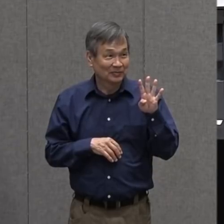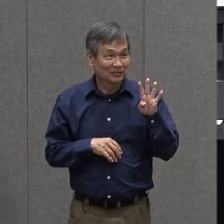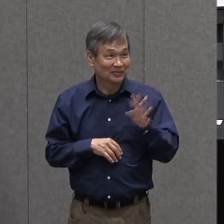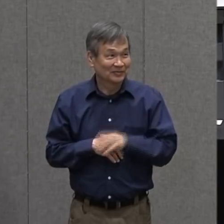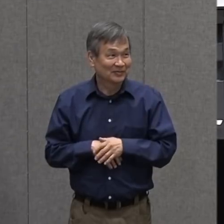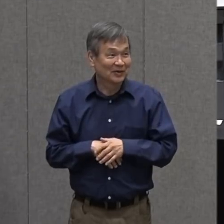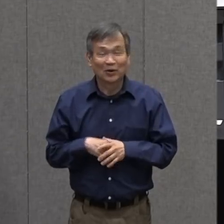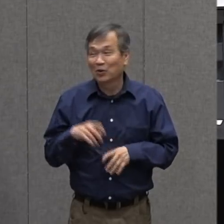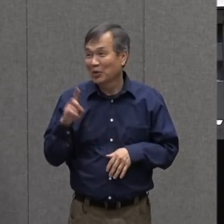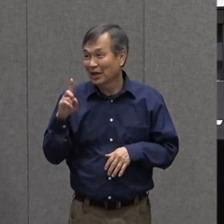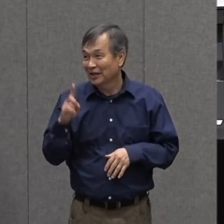She got a one